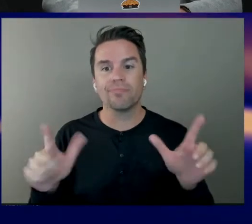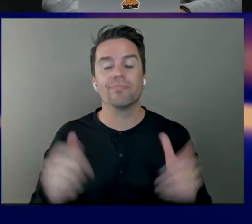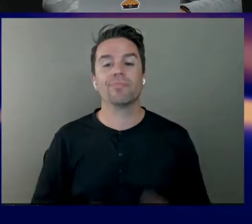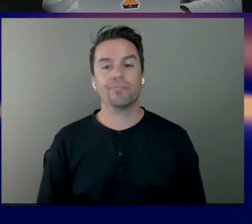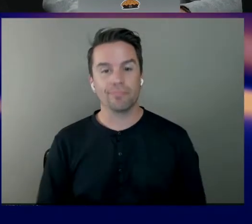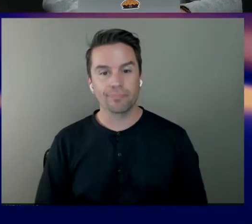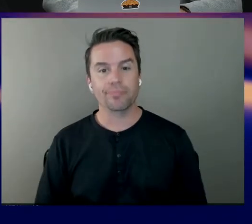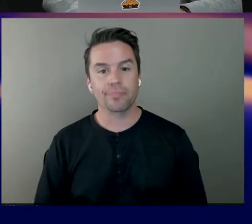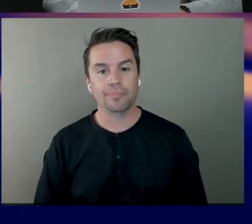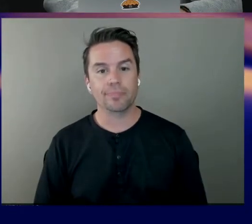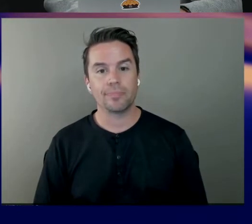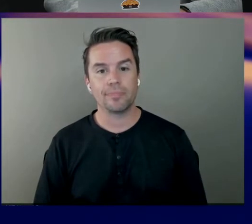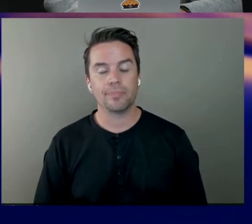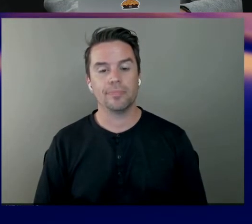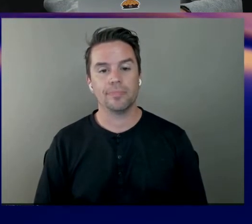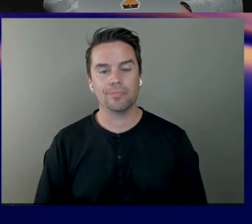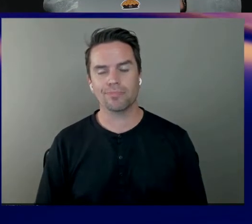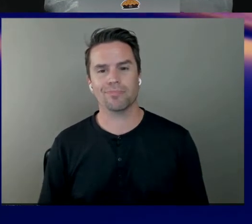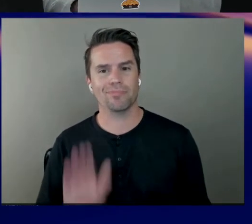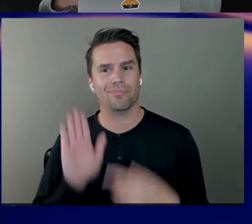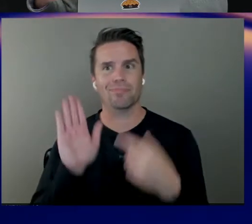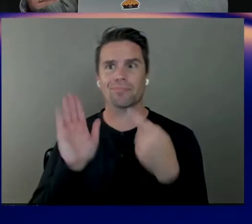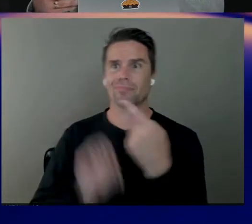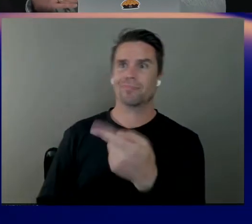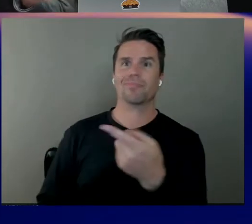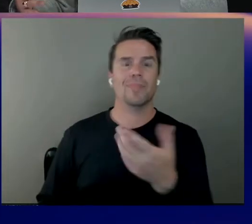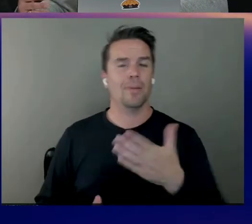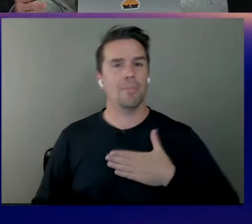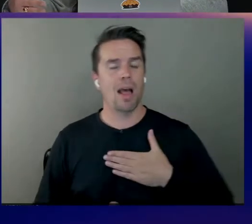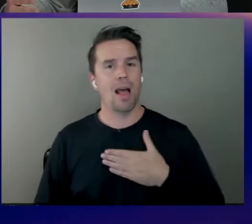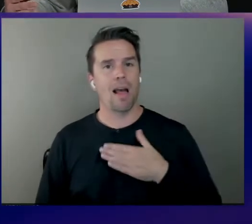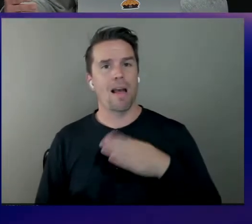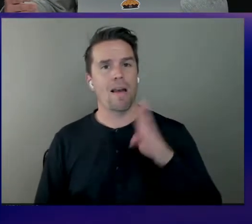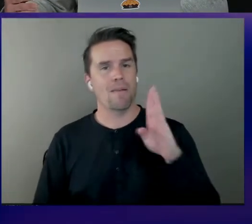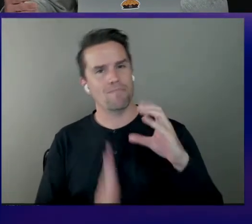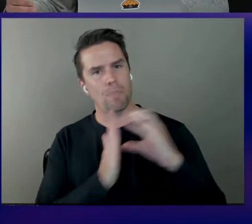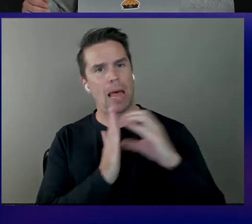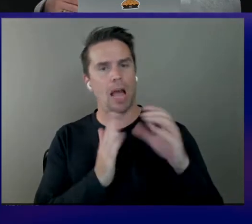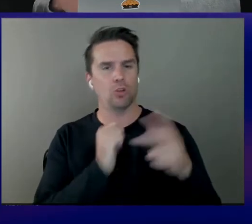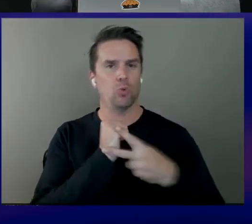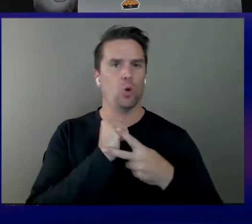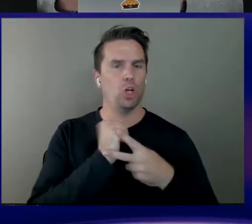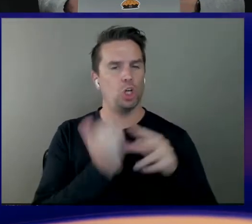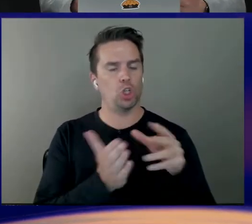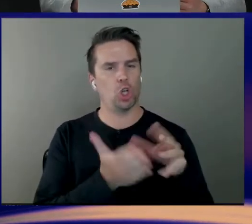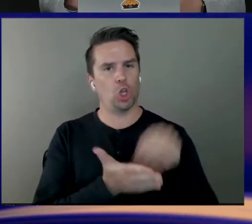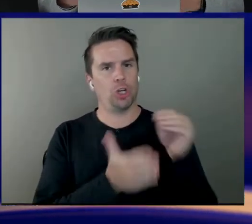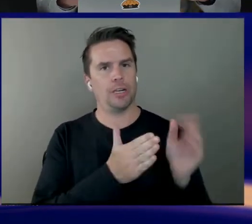my block storage learning plan. And we talked about that being that path, right? [AM] Right. - So it really starts